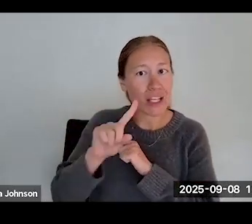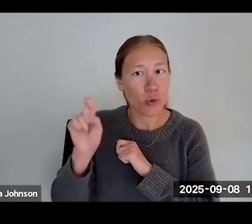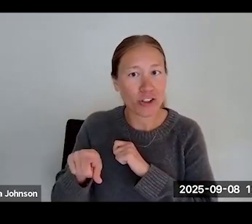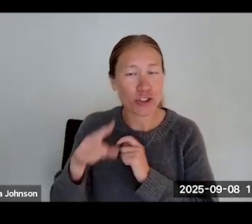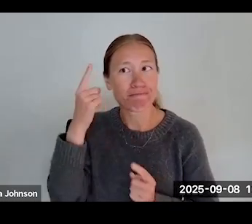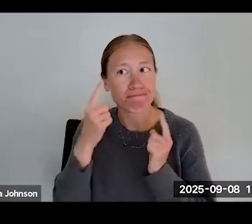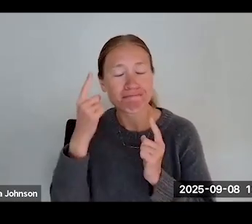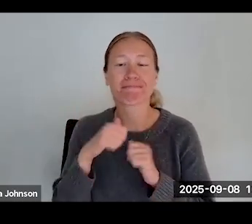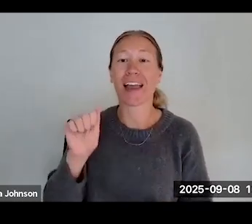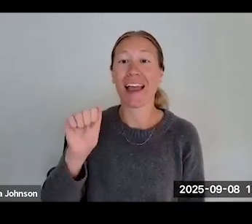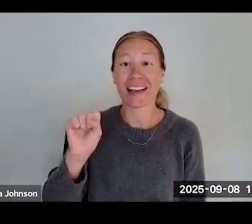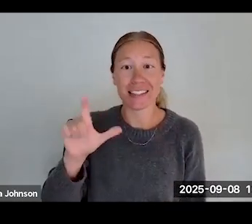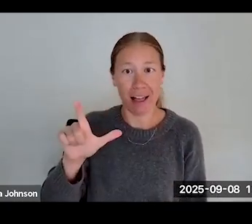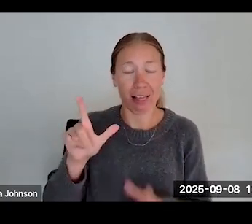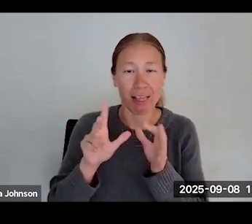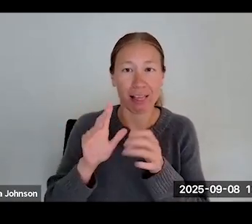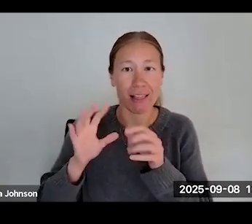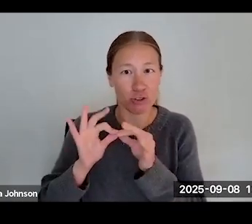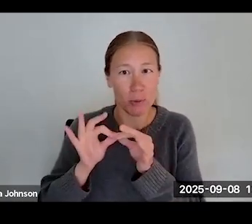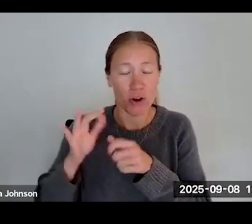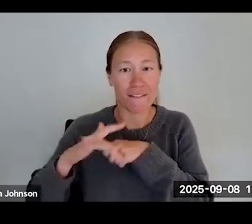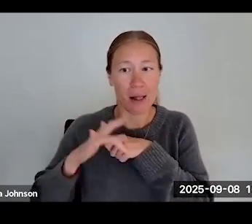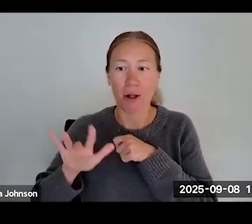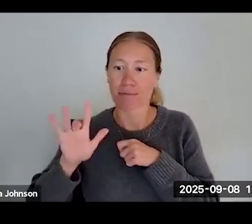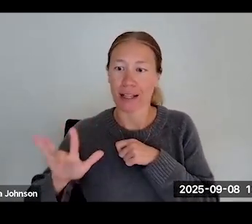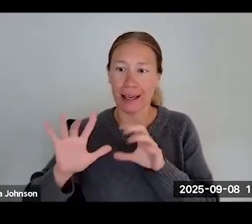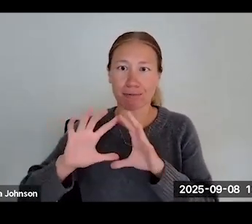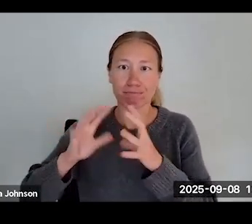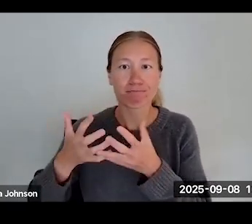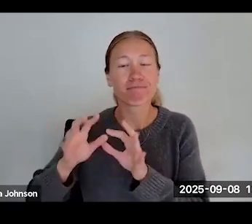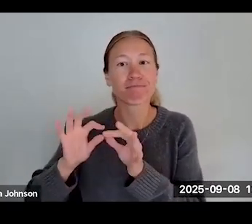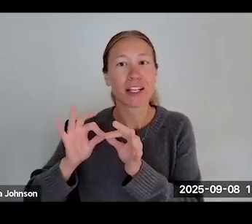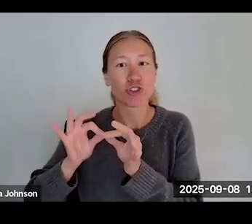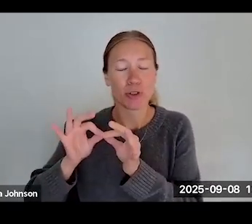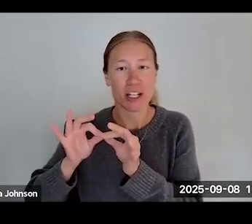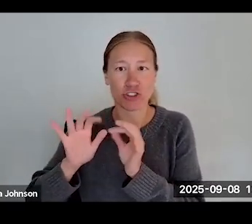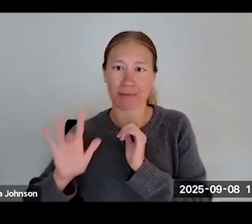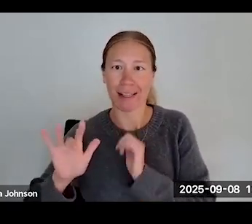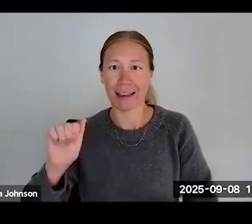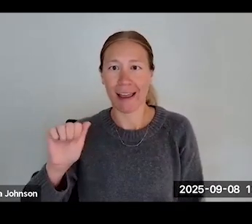ASL interpretation can be utilized by clicking Interpretation and selecting American Sign Language.